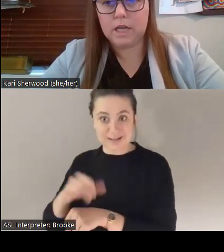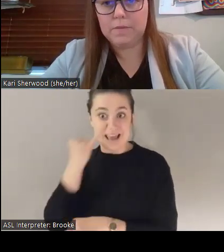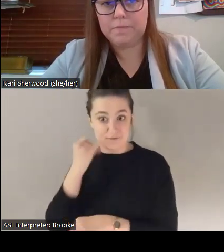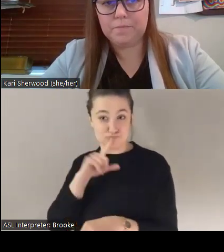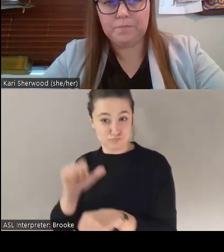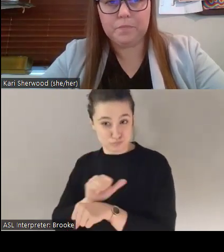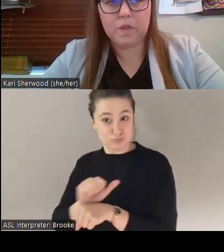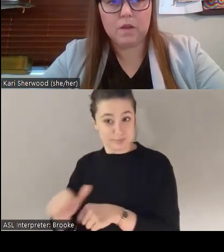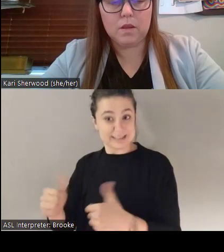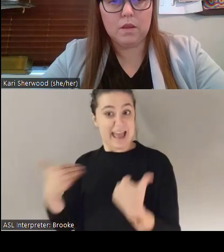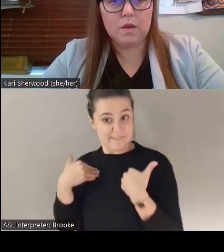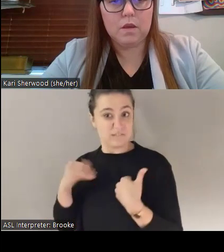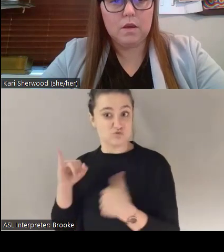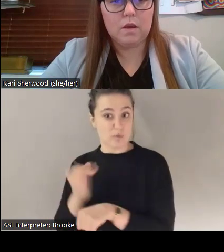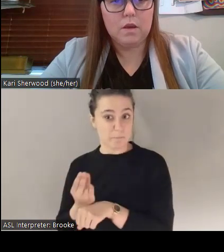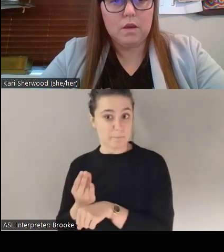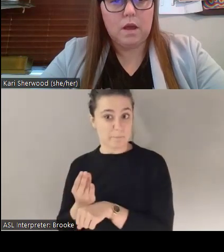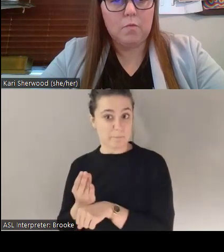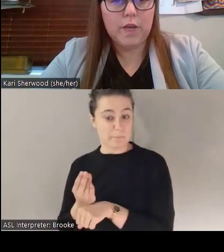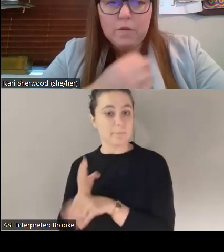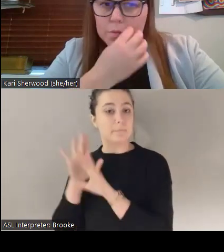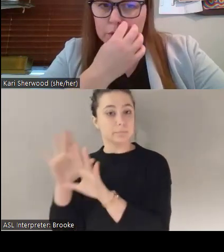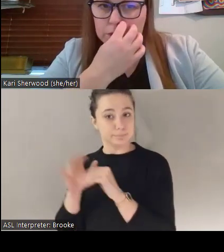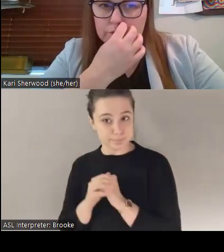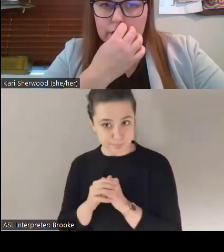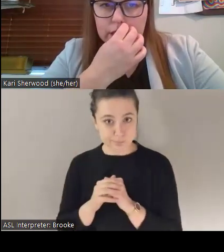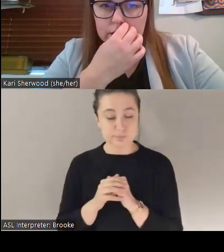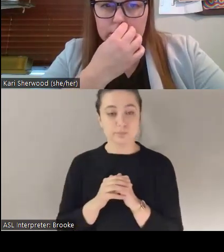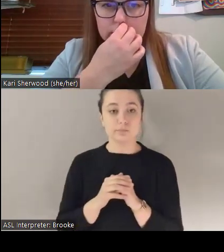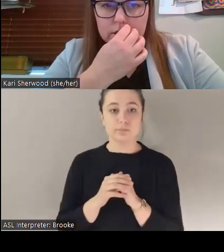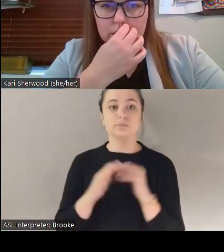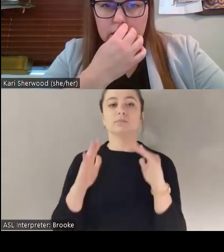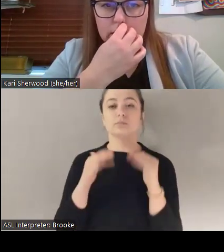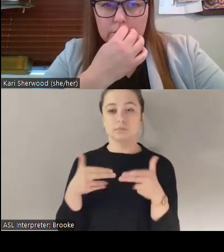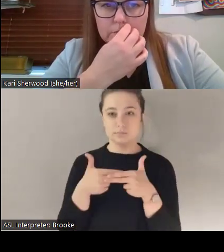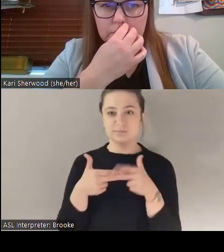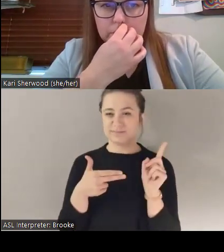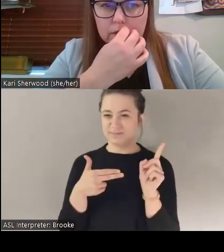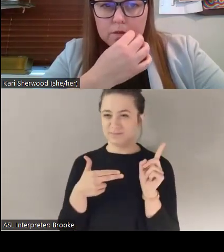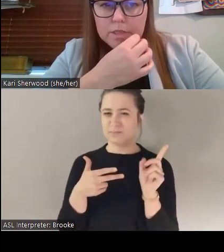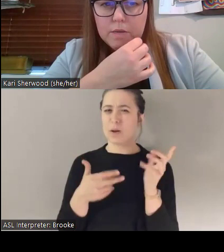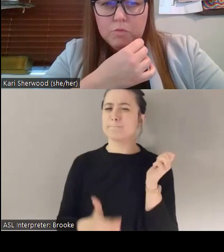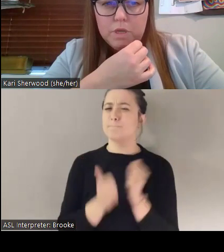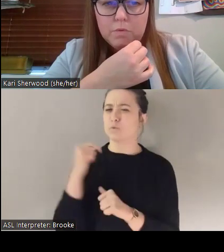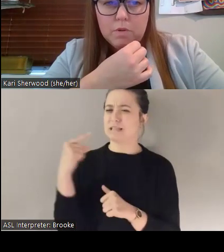Next slide. We covered most of this. Disabled people of